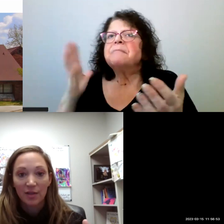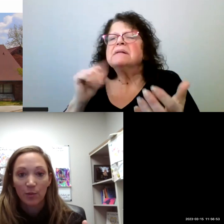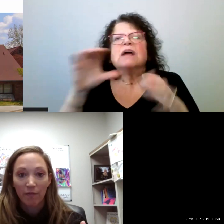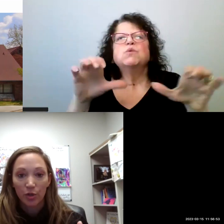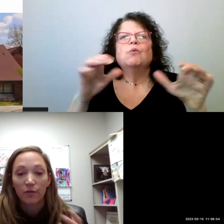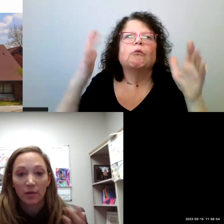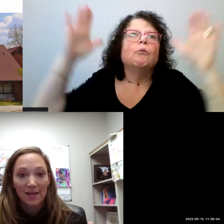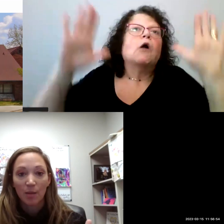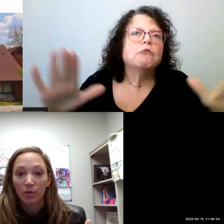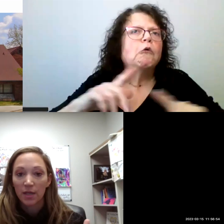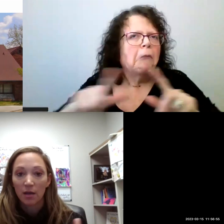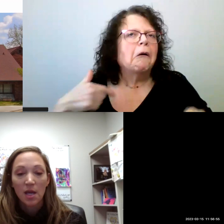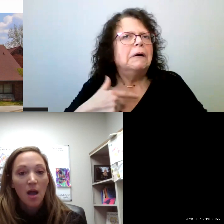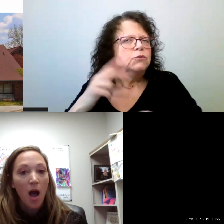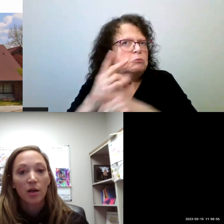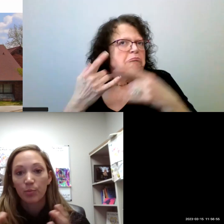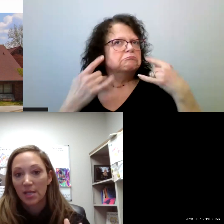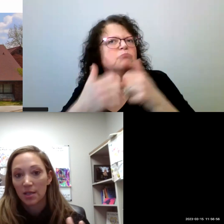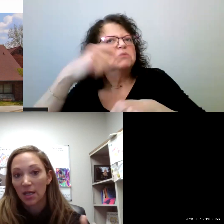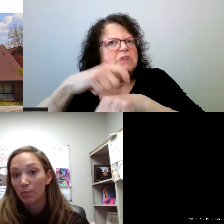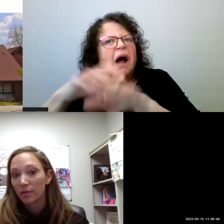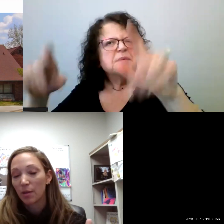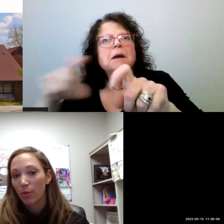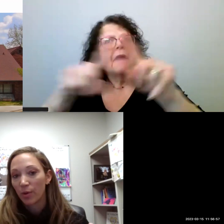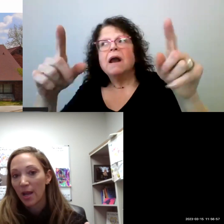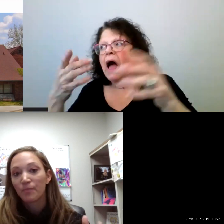given everything we've learned over the last couple of years, a 100% and completely appropriate.